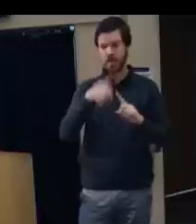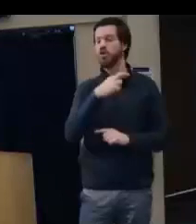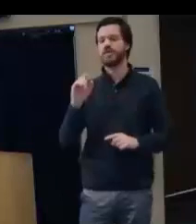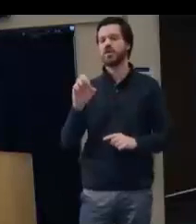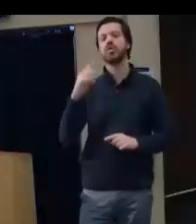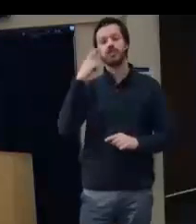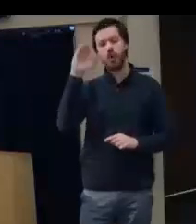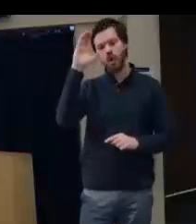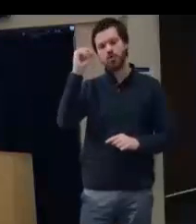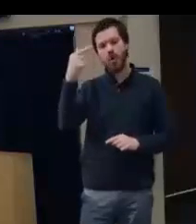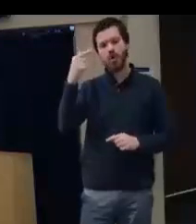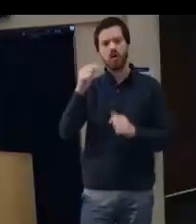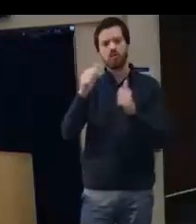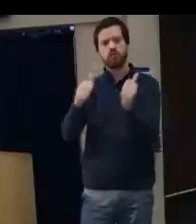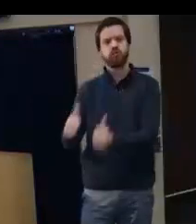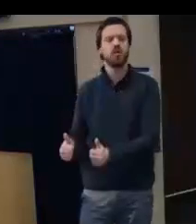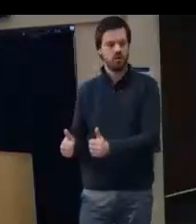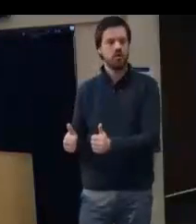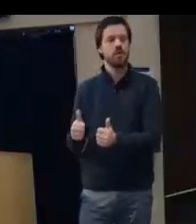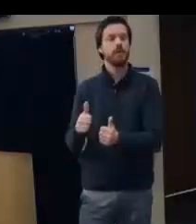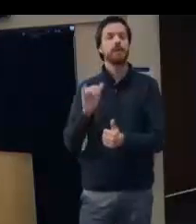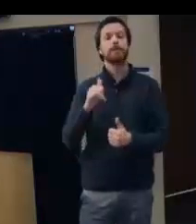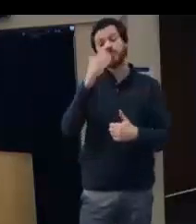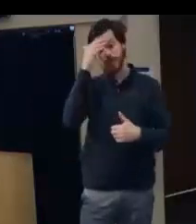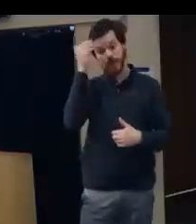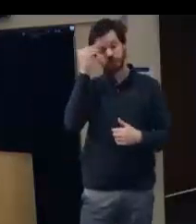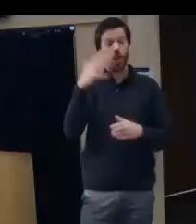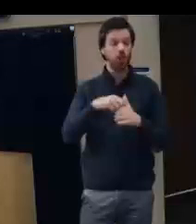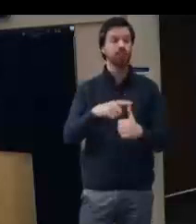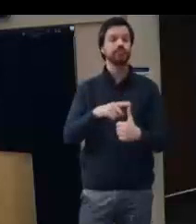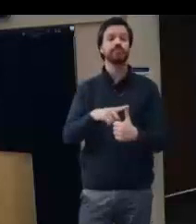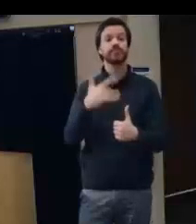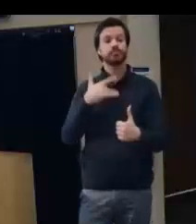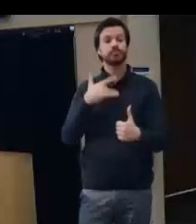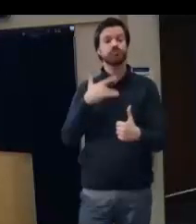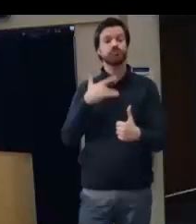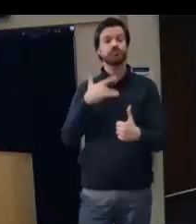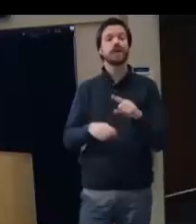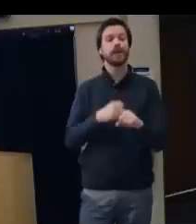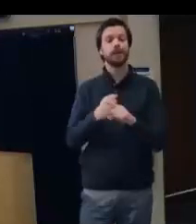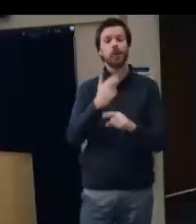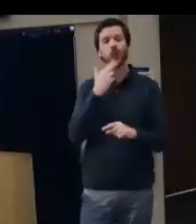decline risk factors for dementia include depression impaired glucose tolerance or diabetes